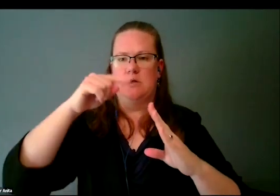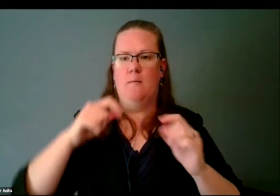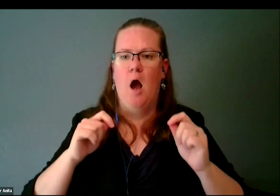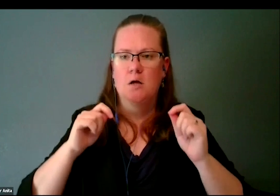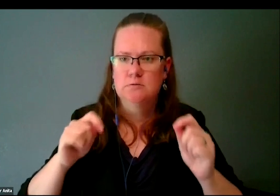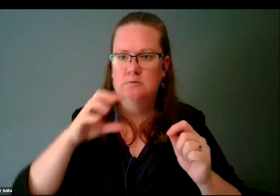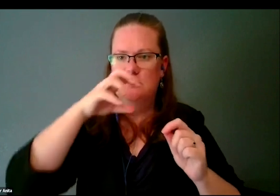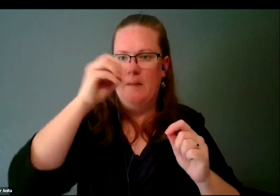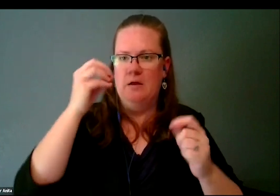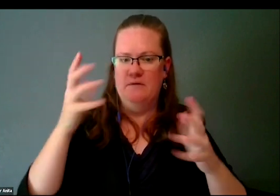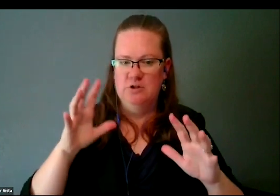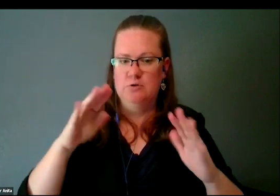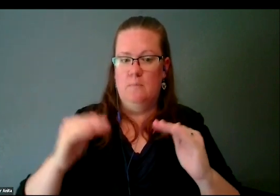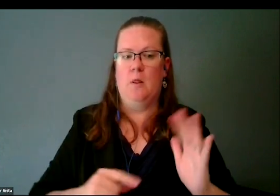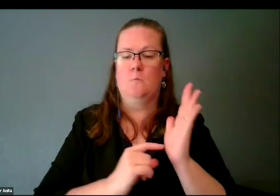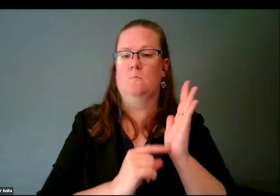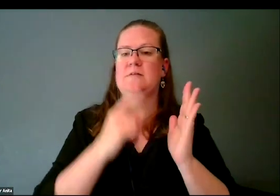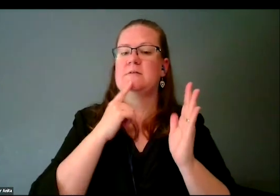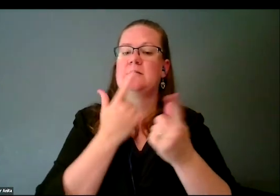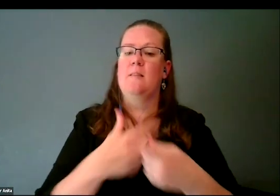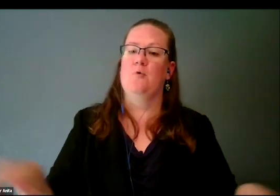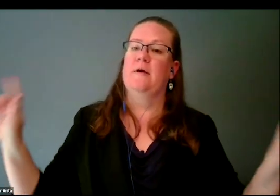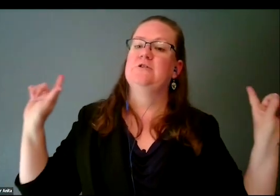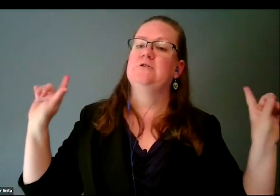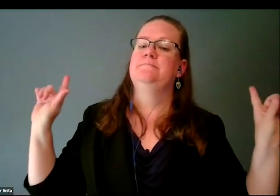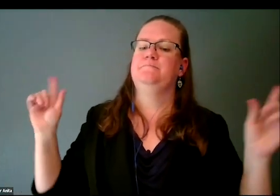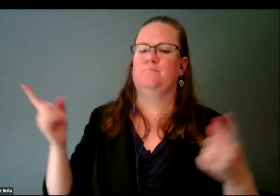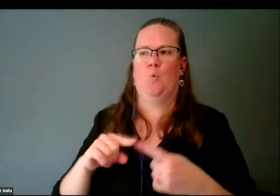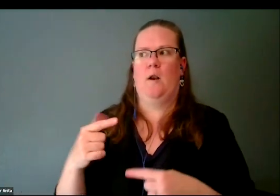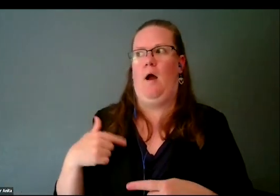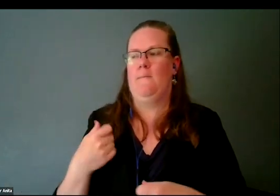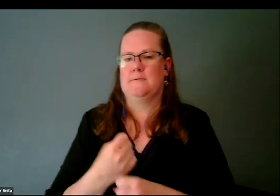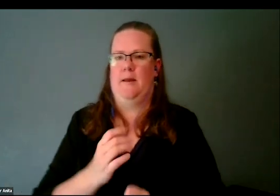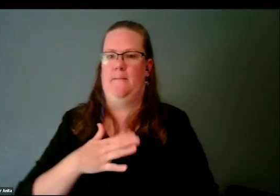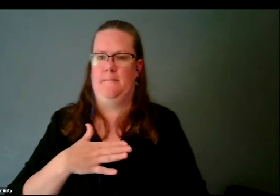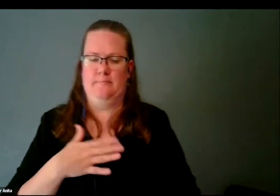it reads, "Liberation." When I was creating my version, I knew that